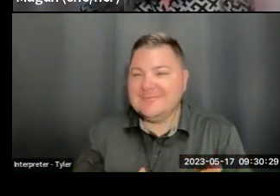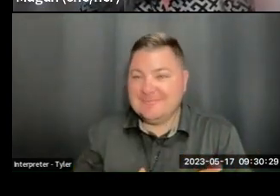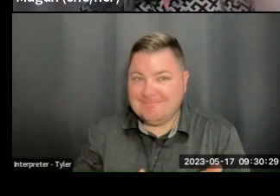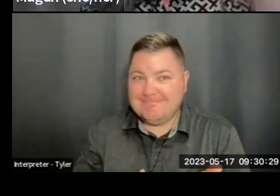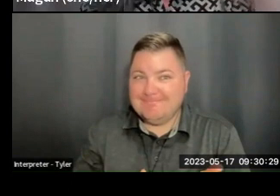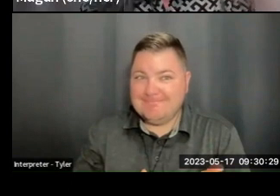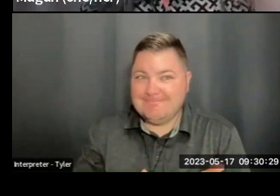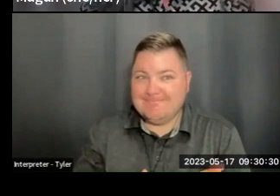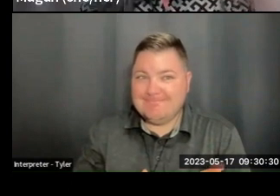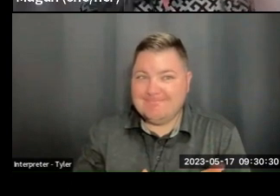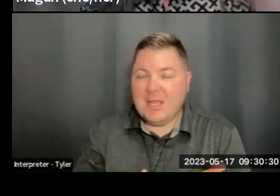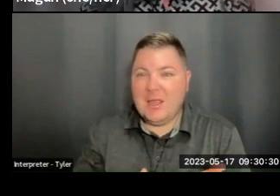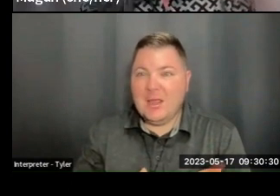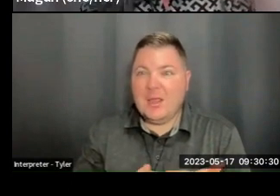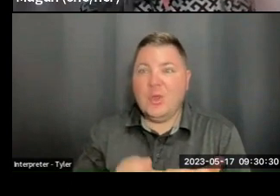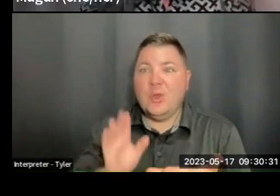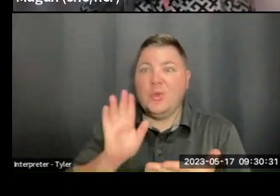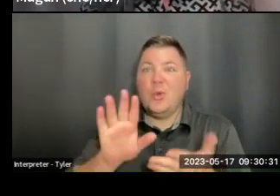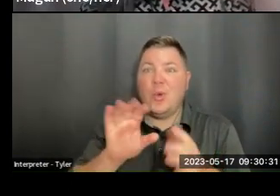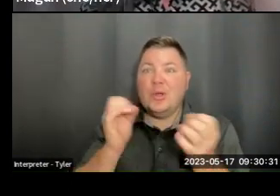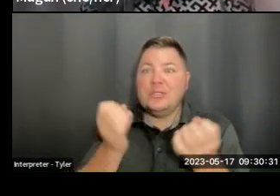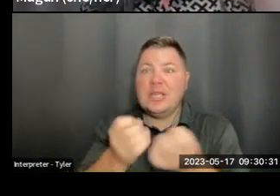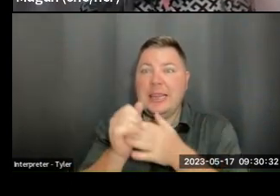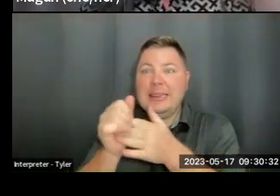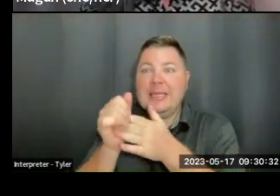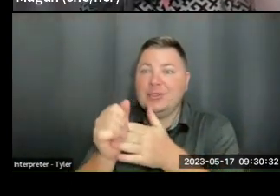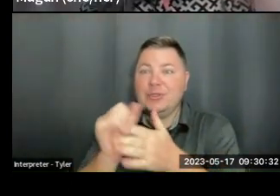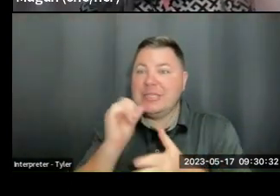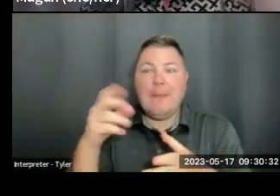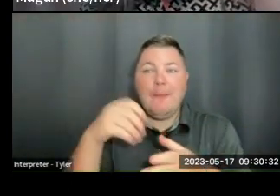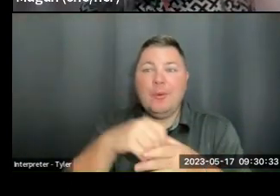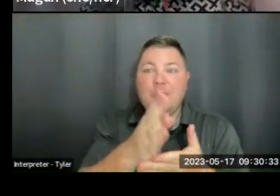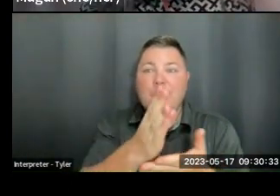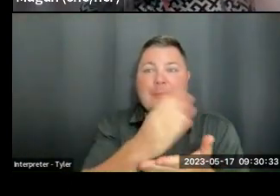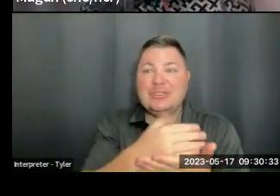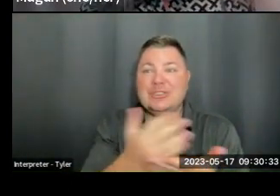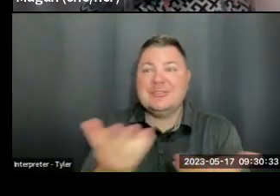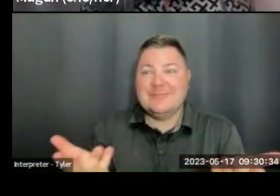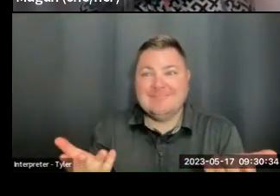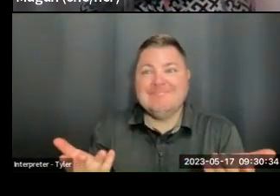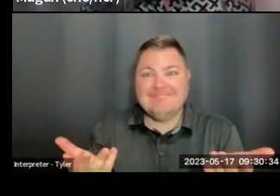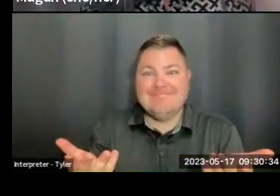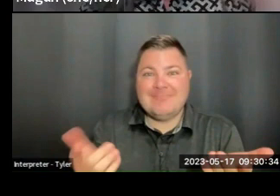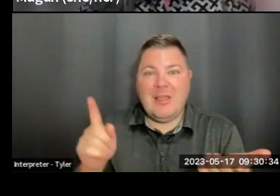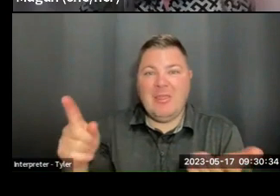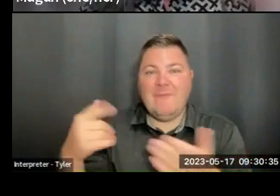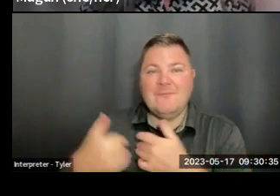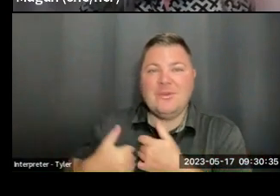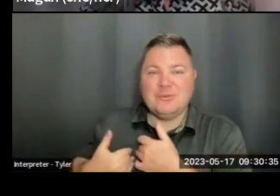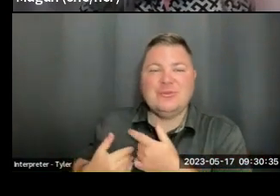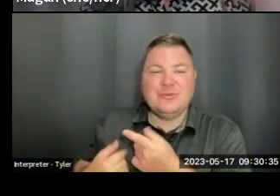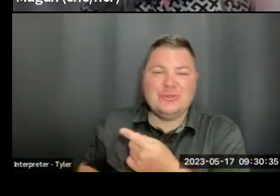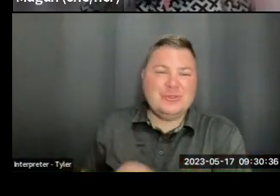Next is budget. It's not in your budget because your organizational leadership did not put